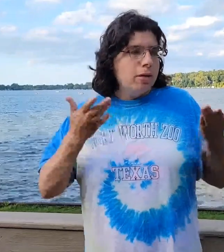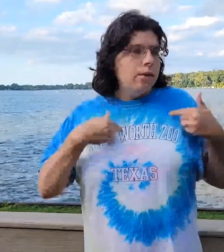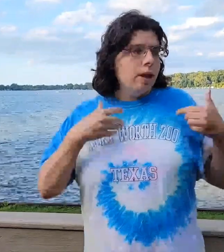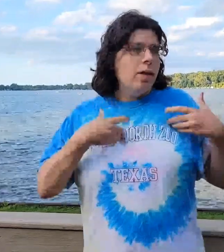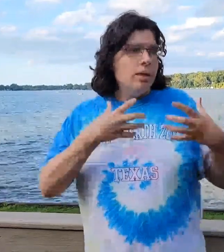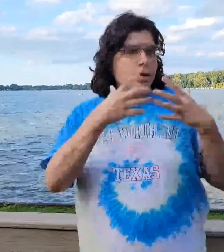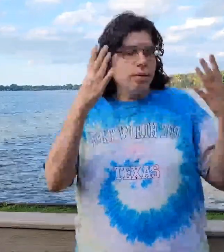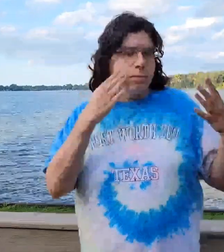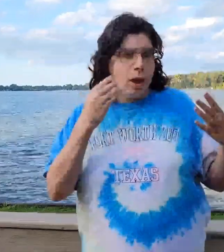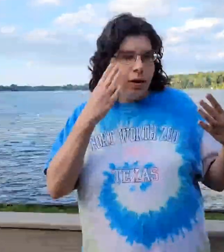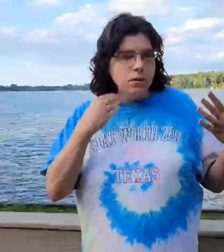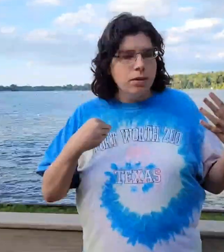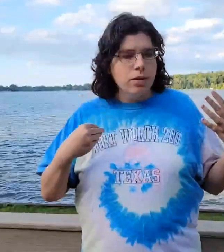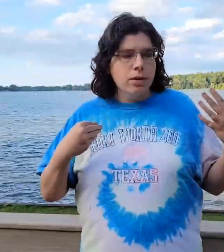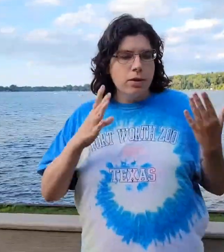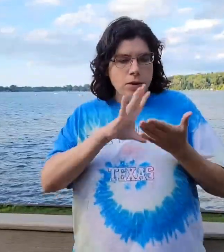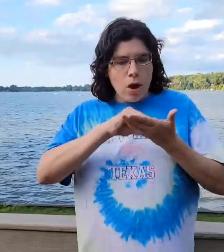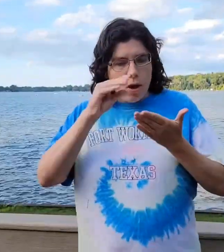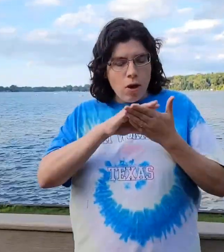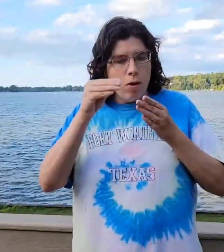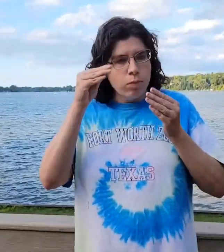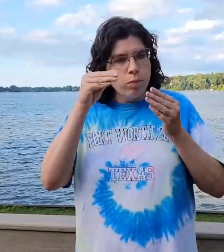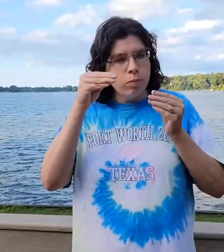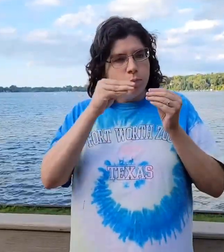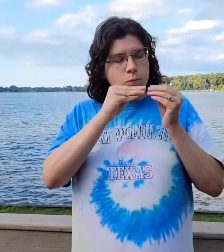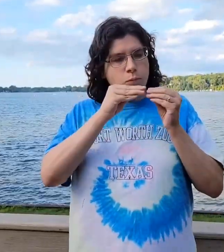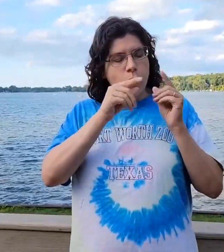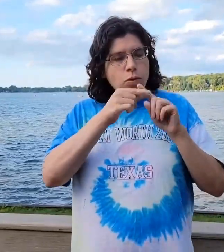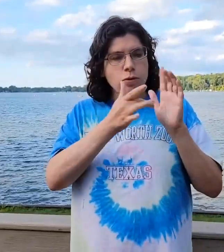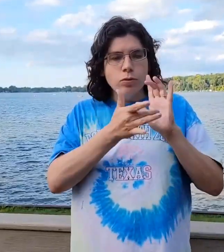Bridget: We've had a lot of experiences here, learning more about Jesus and the